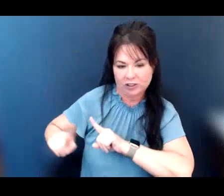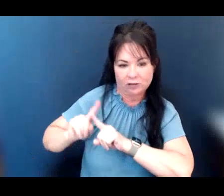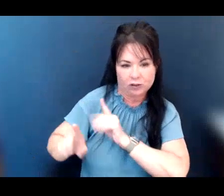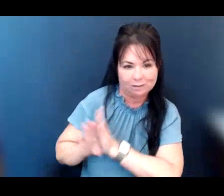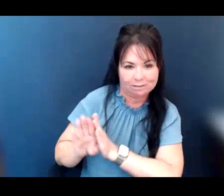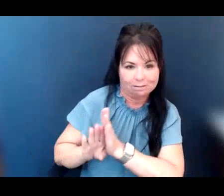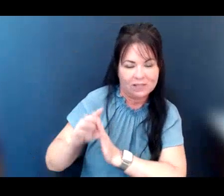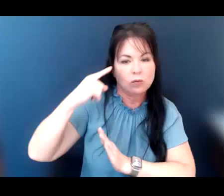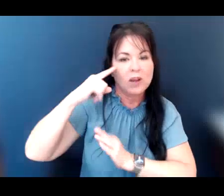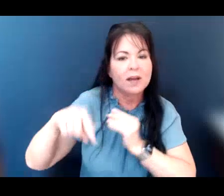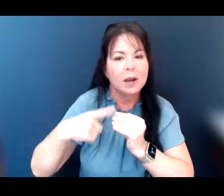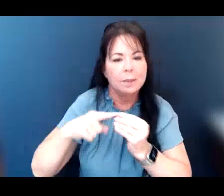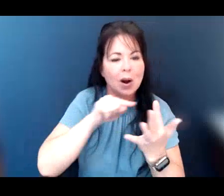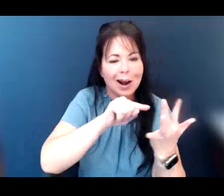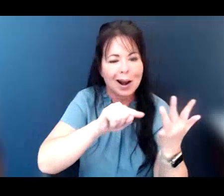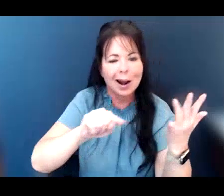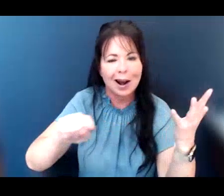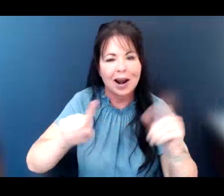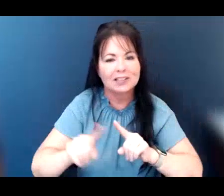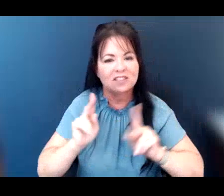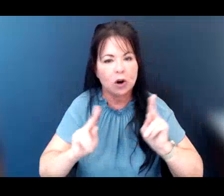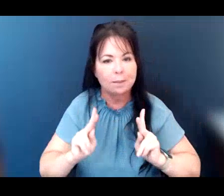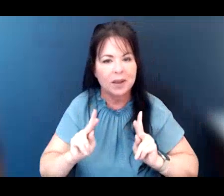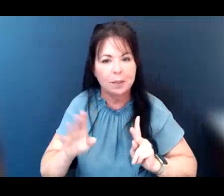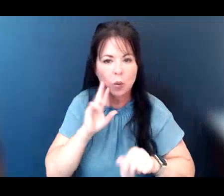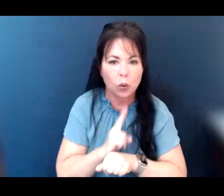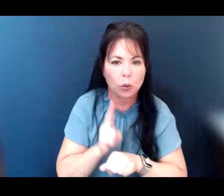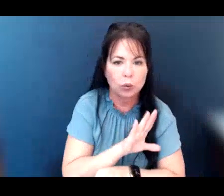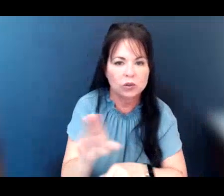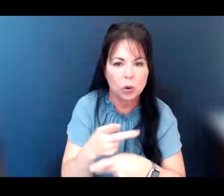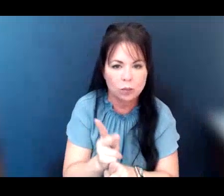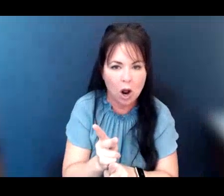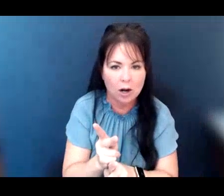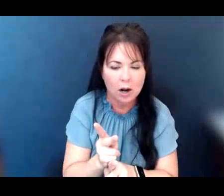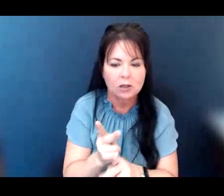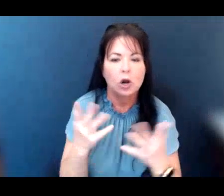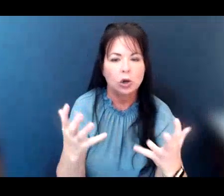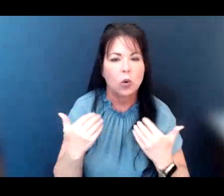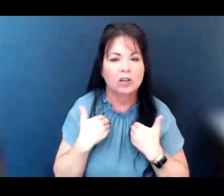the scatter plot may show a barely condensed central set. And then it show a lot of dot out there.